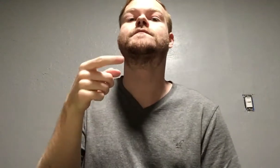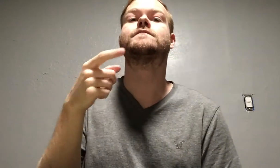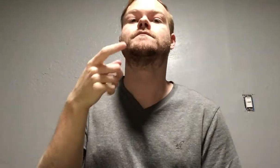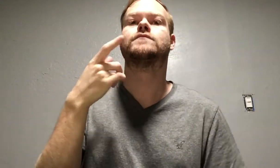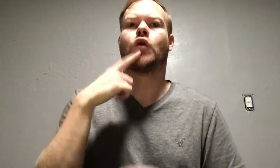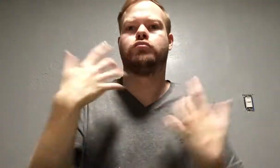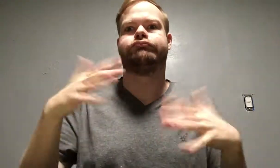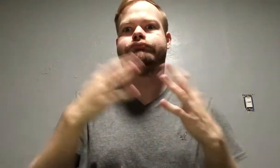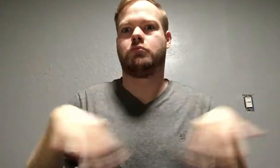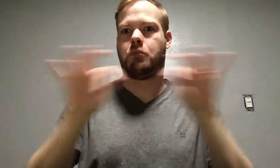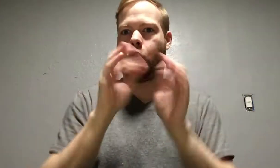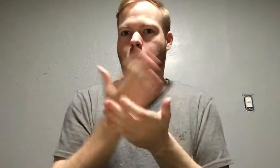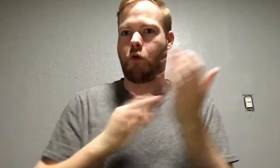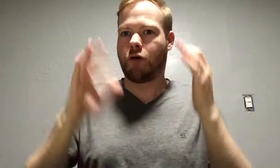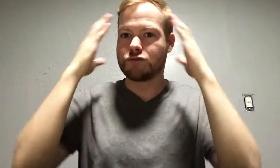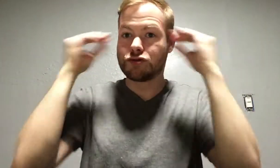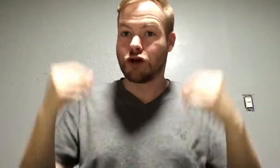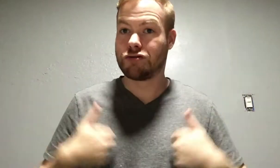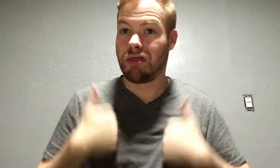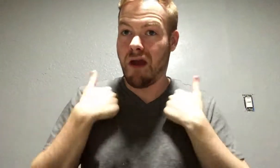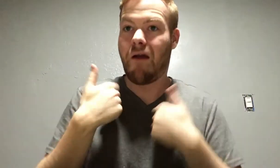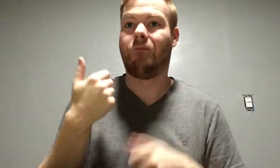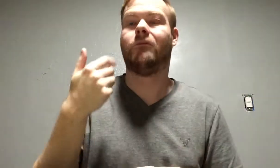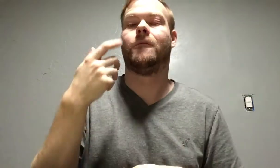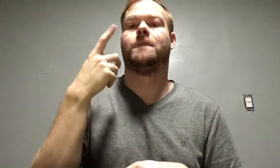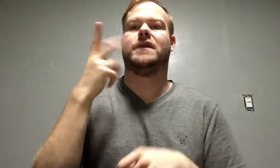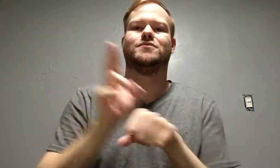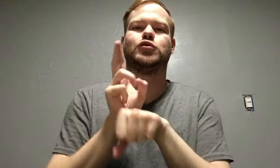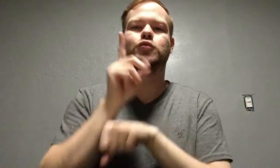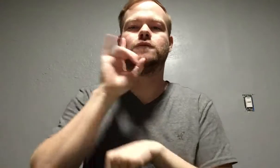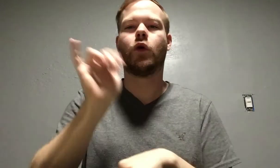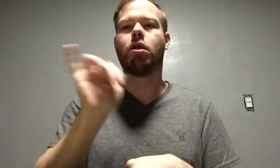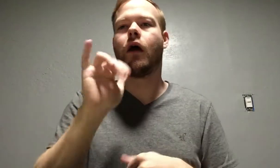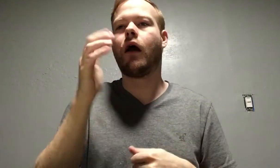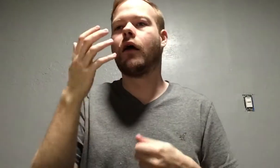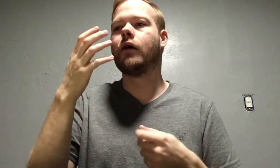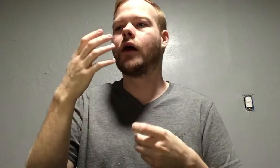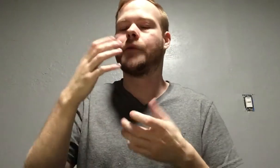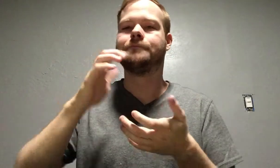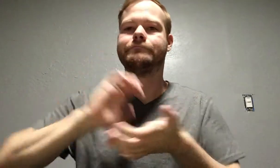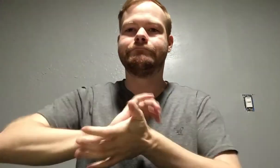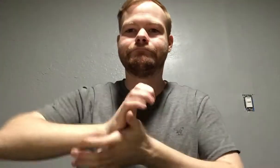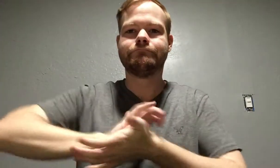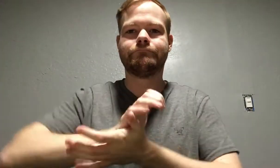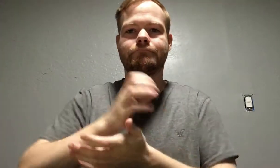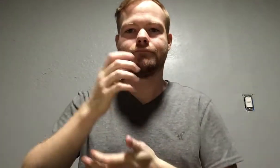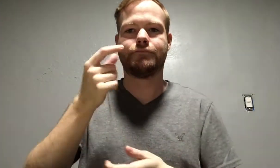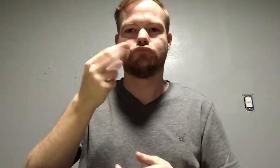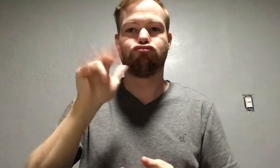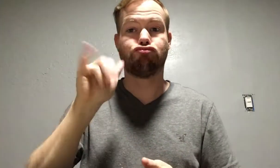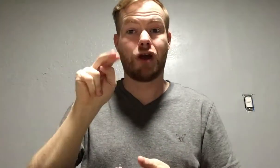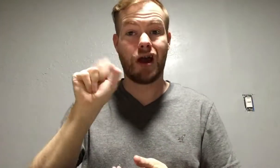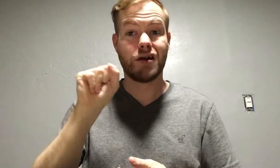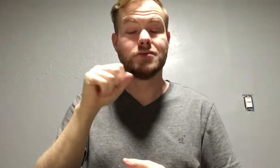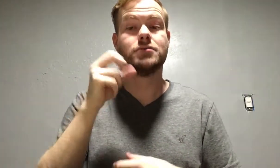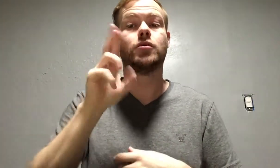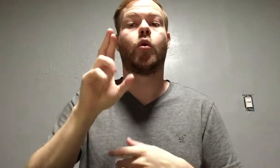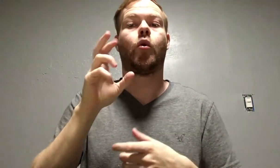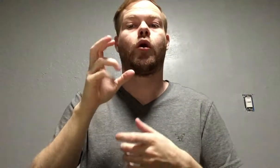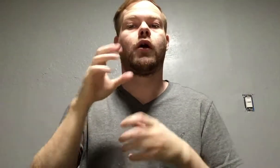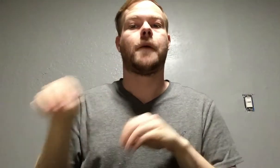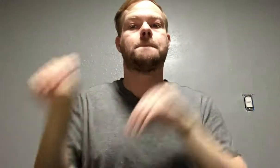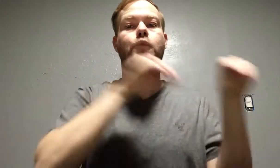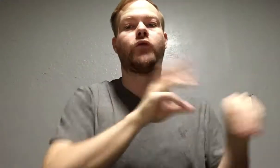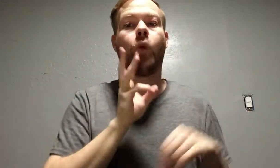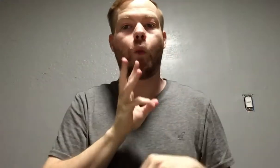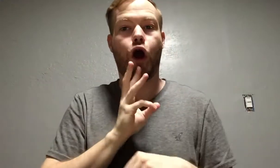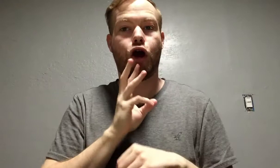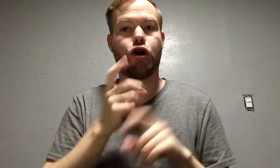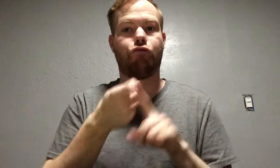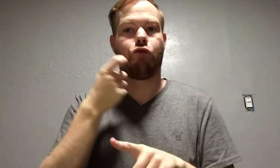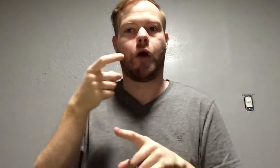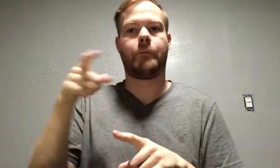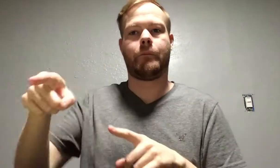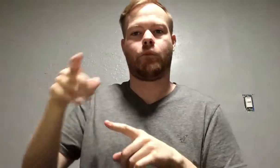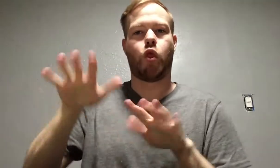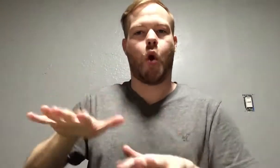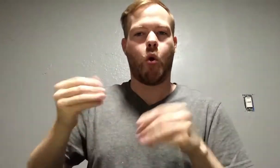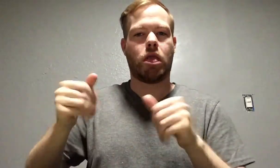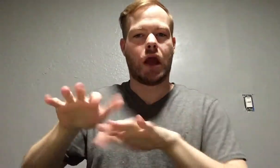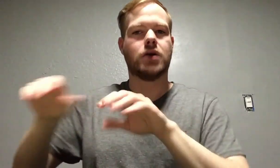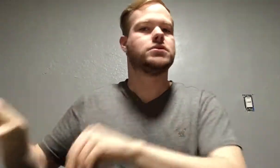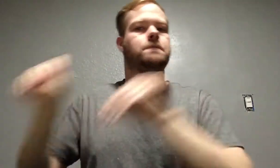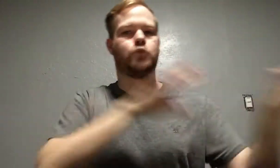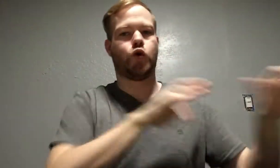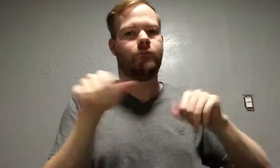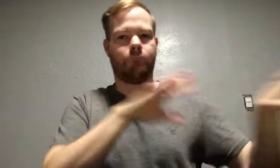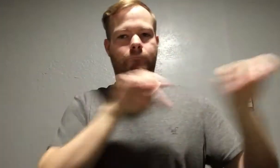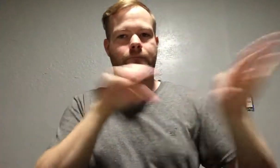It's an integral part of Dutch life. They used it for milling grains, or moving water from the lowlands.